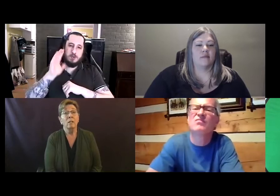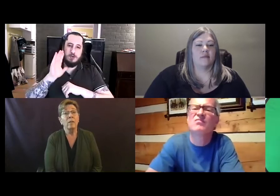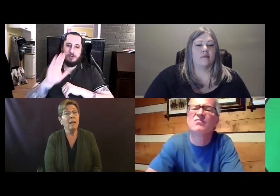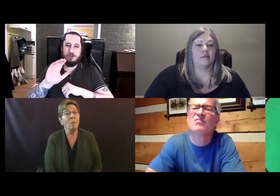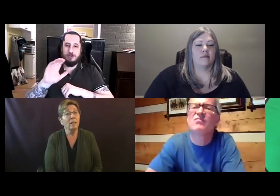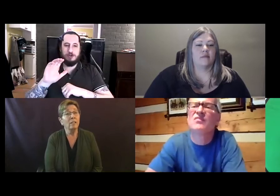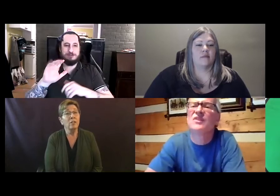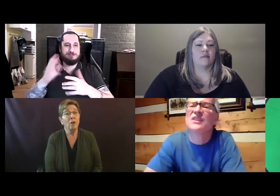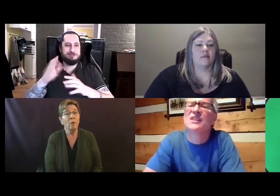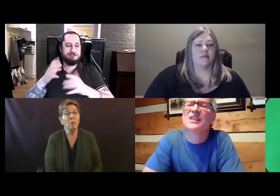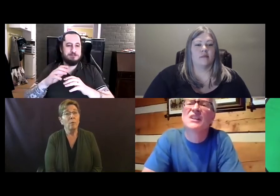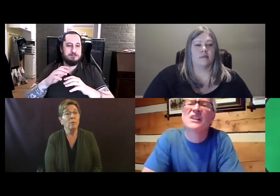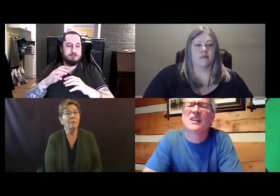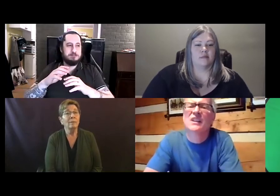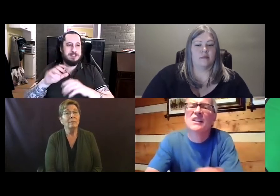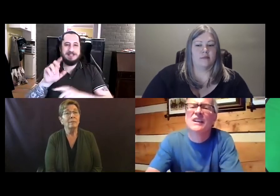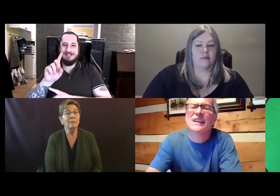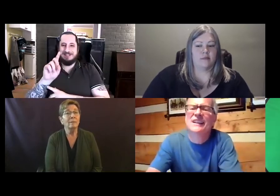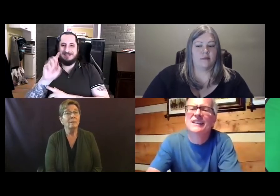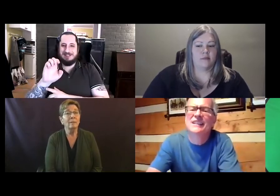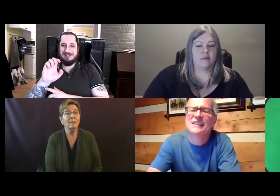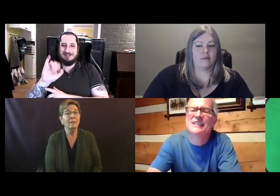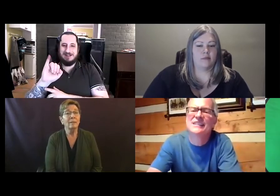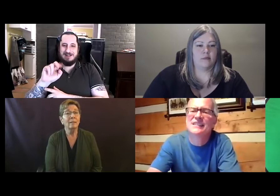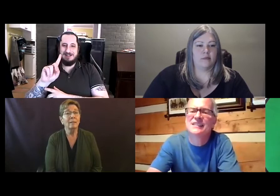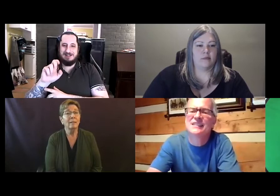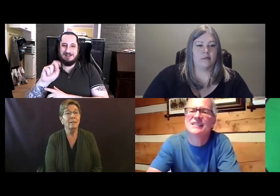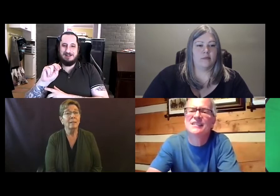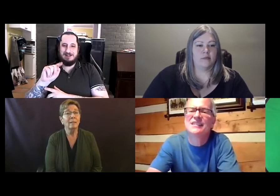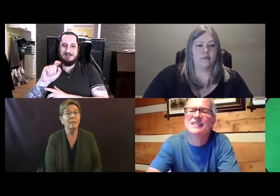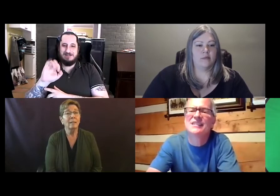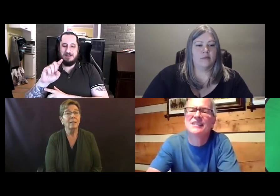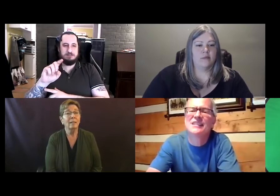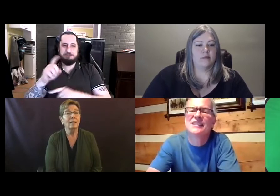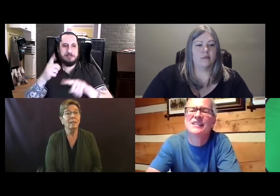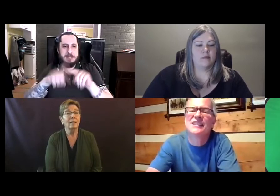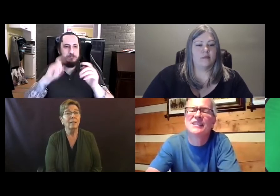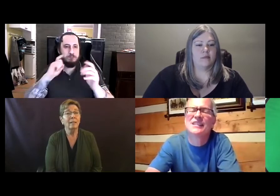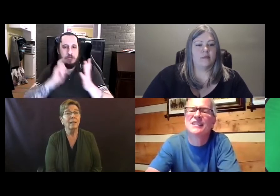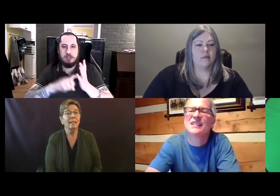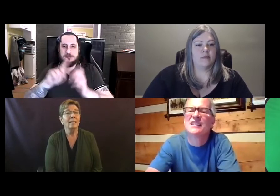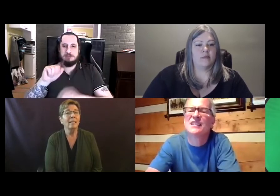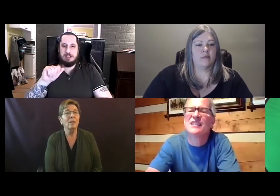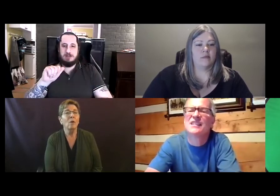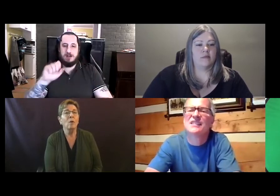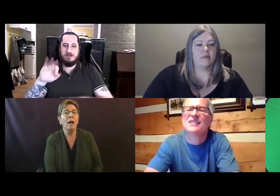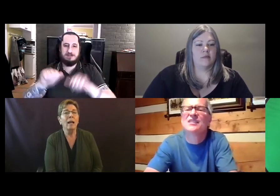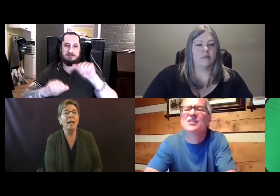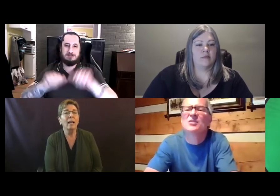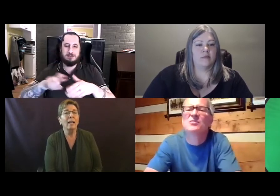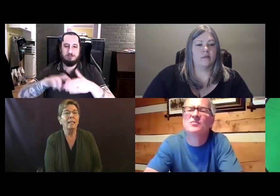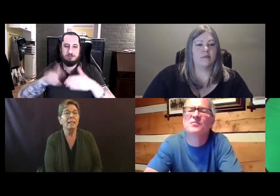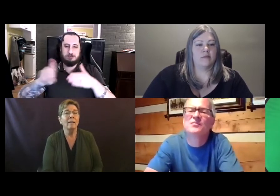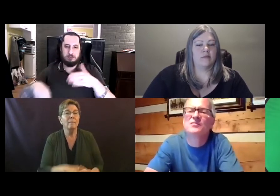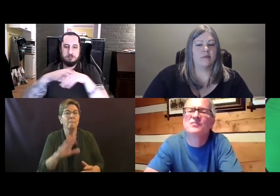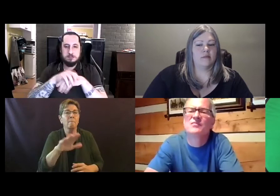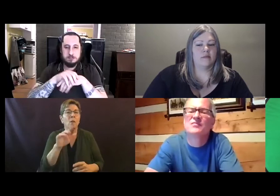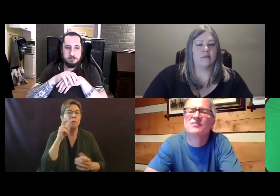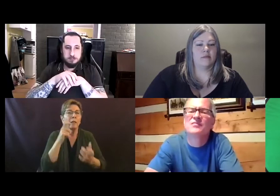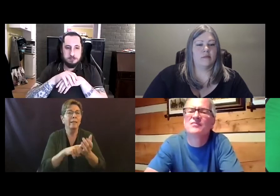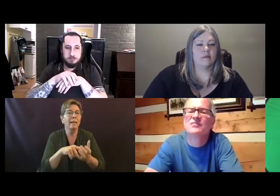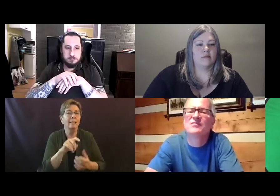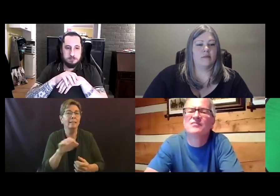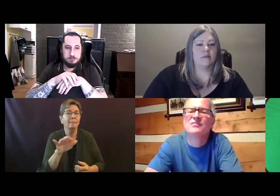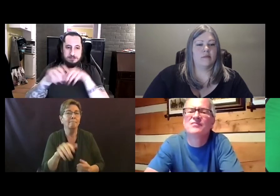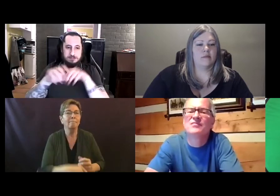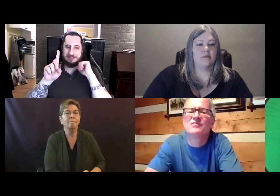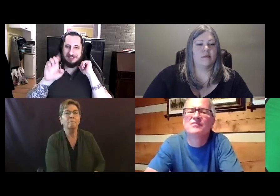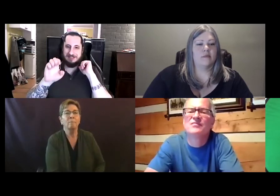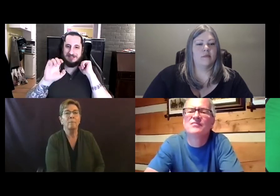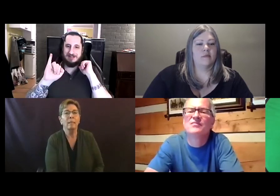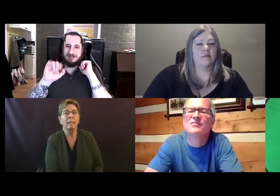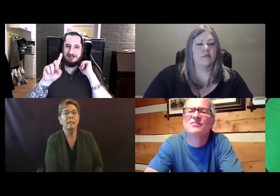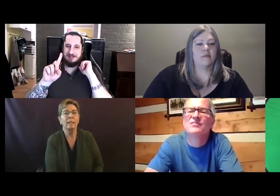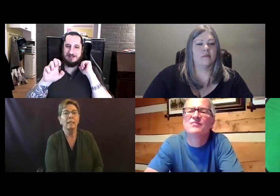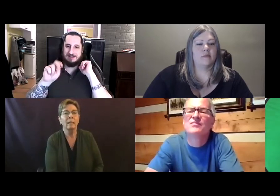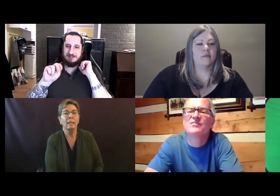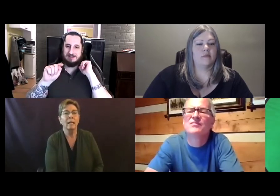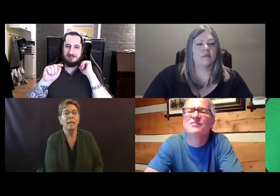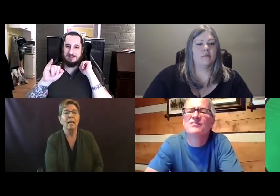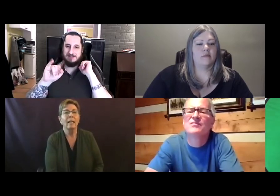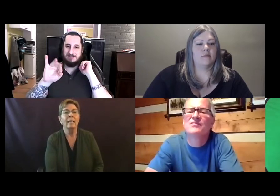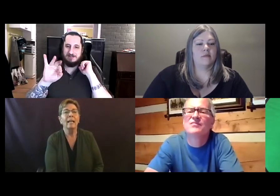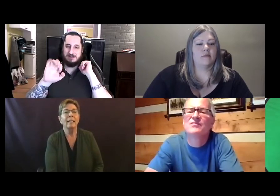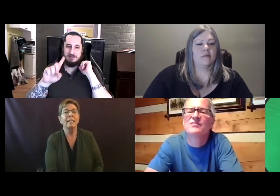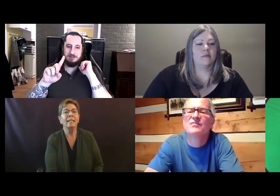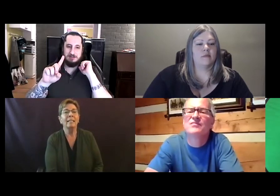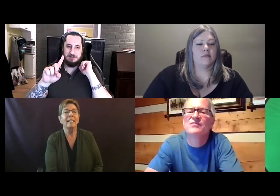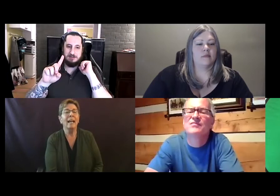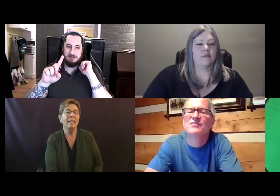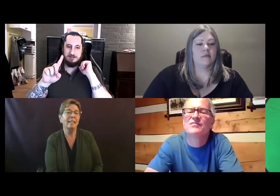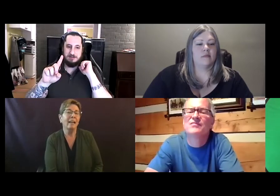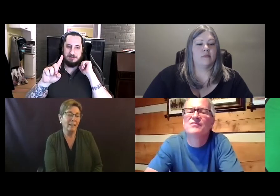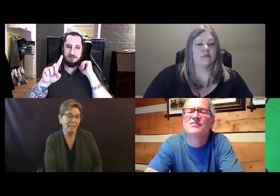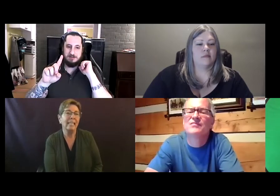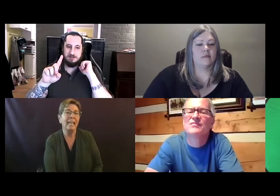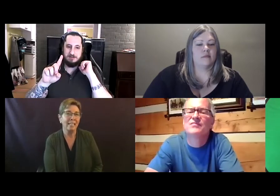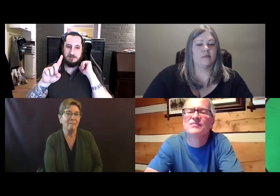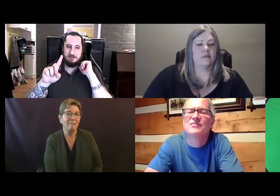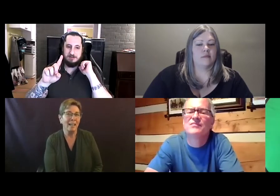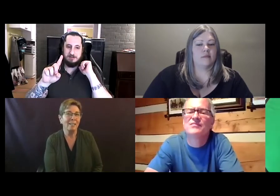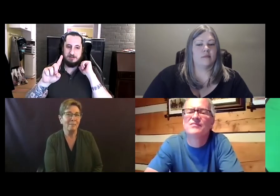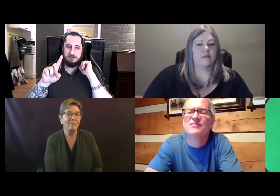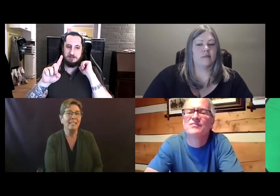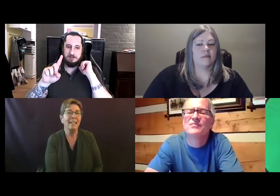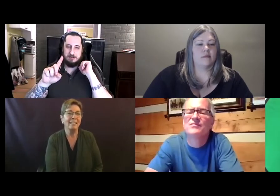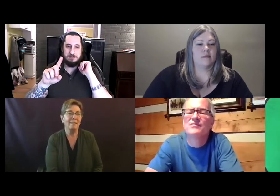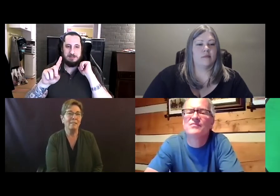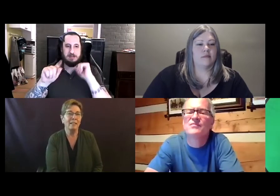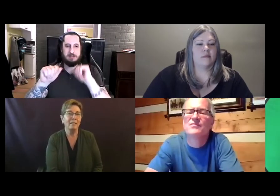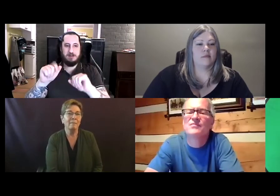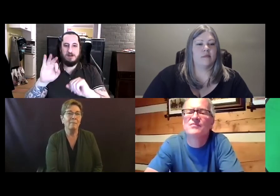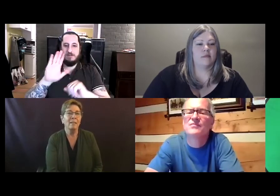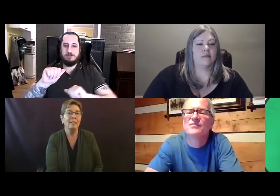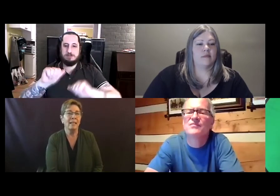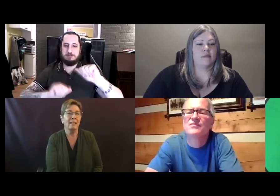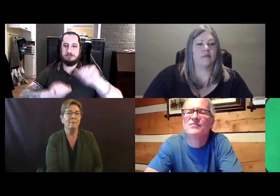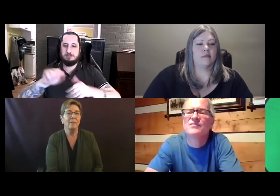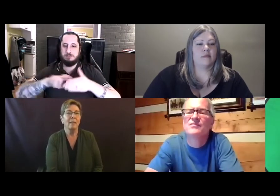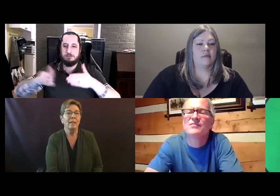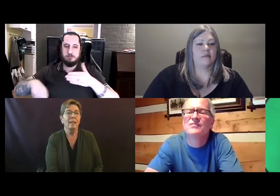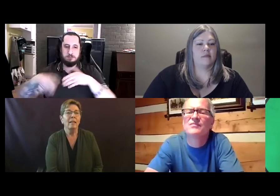So then I wanted to know, you know, de-identified -- de-identified data in their assessment,